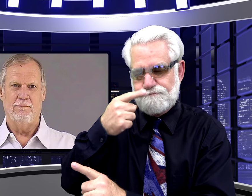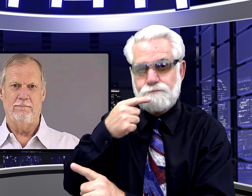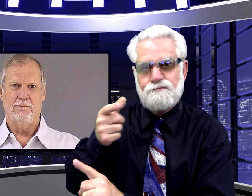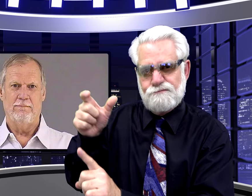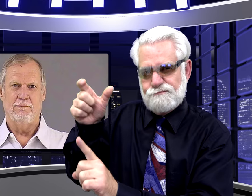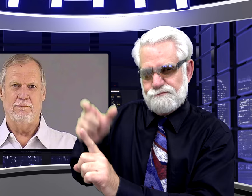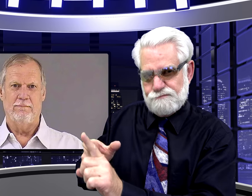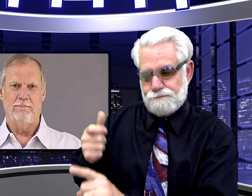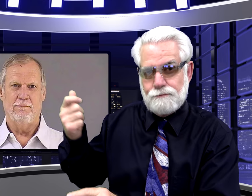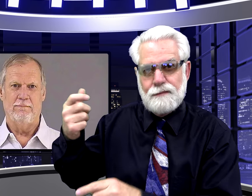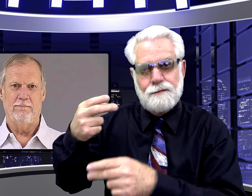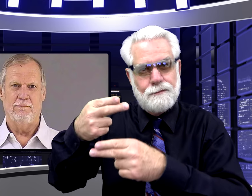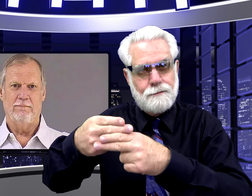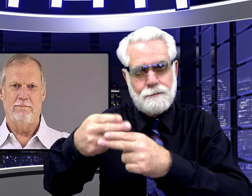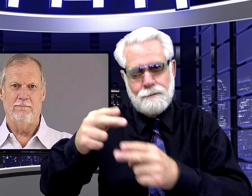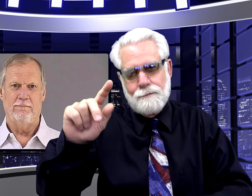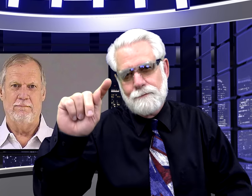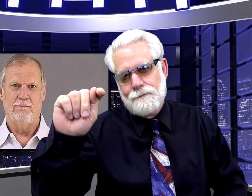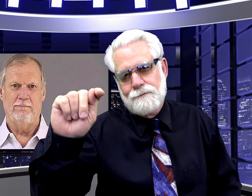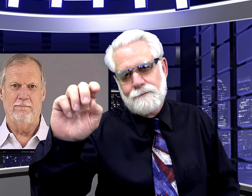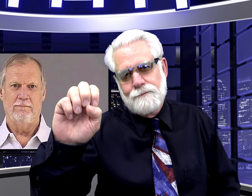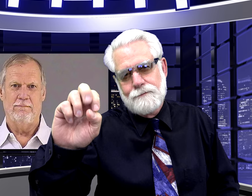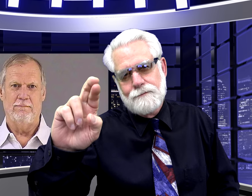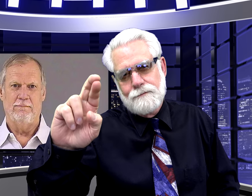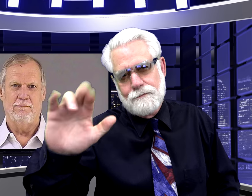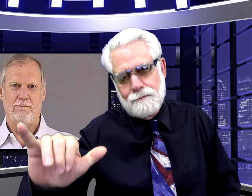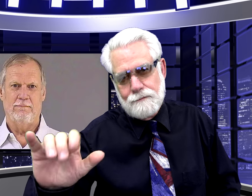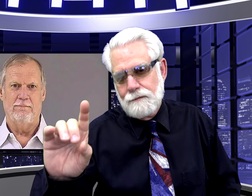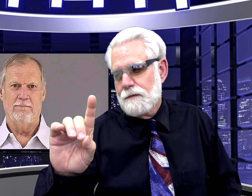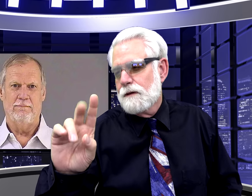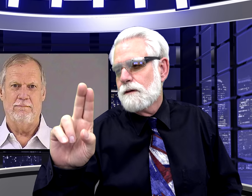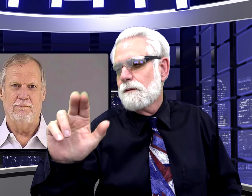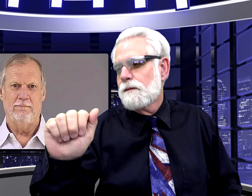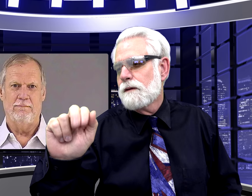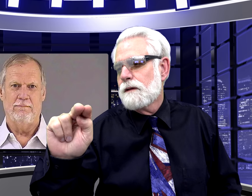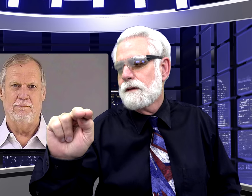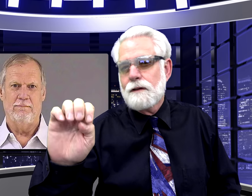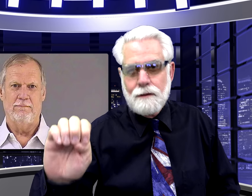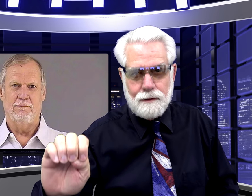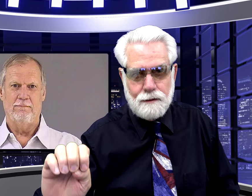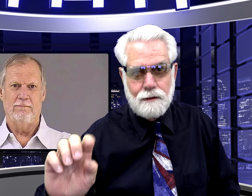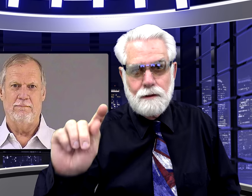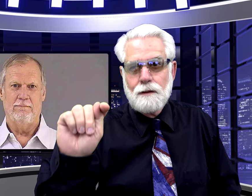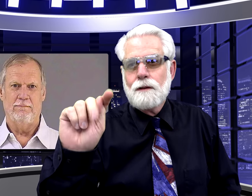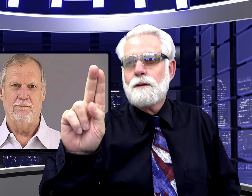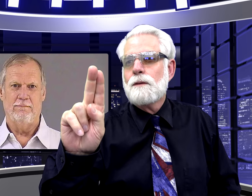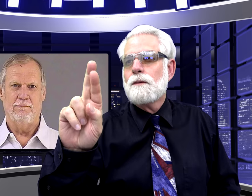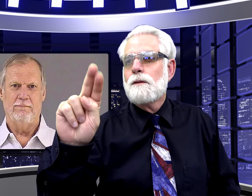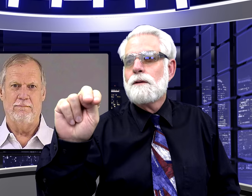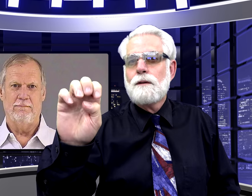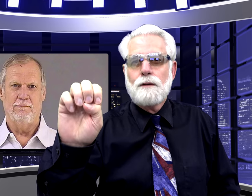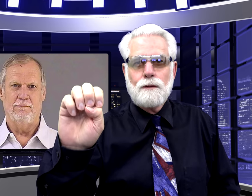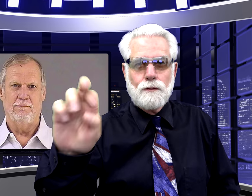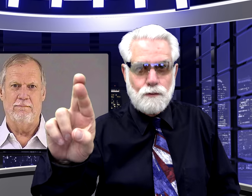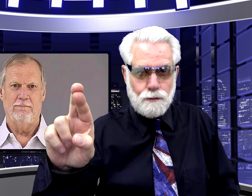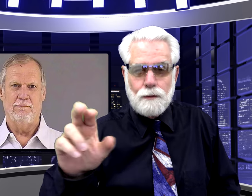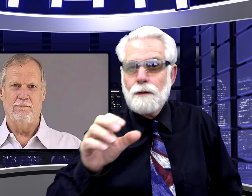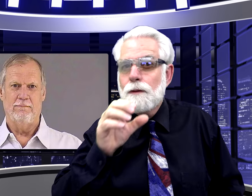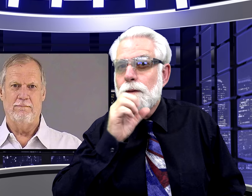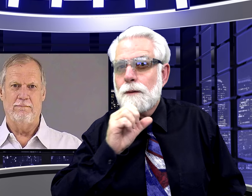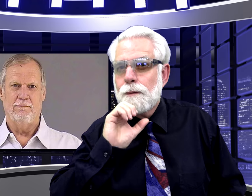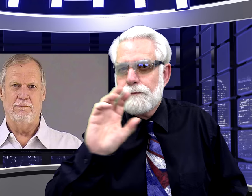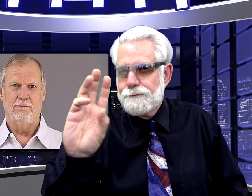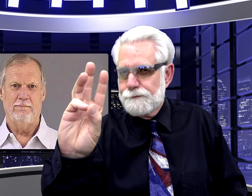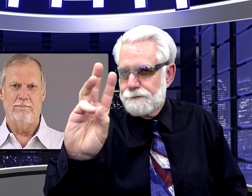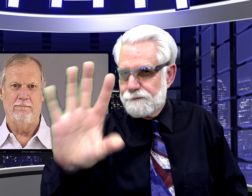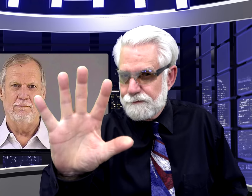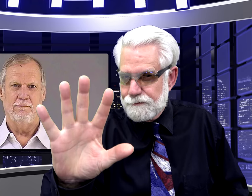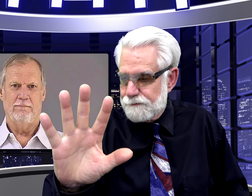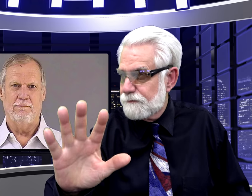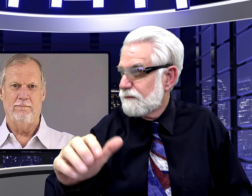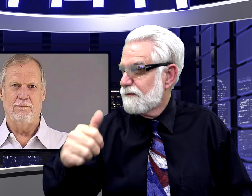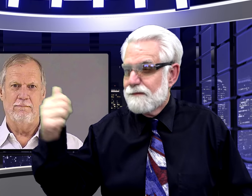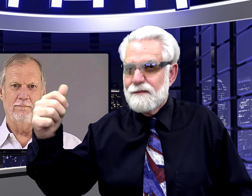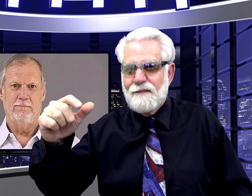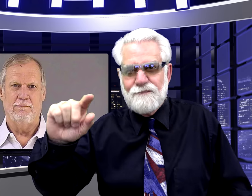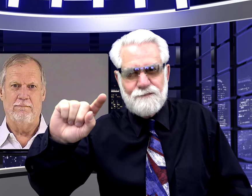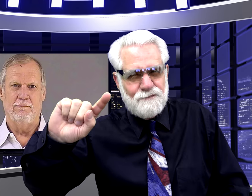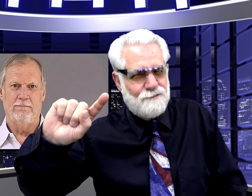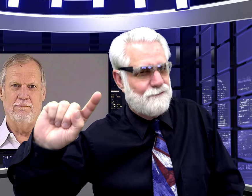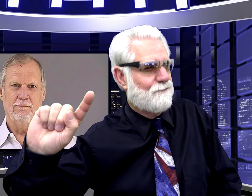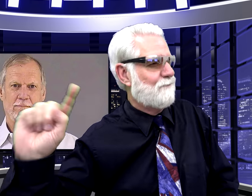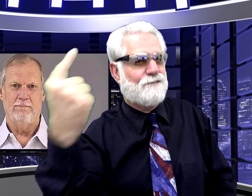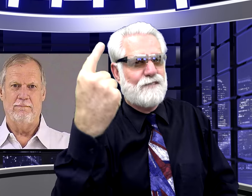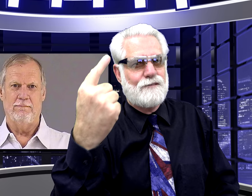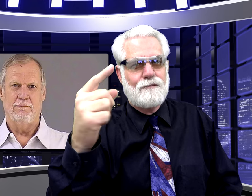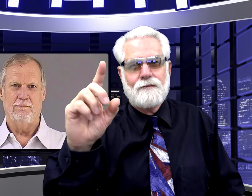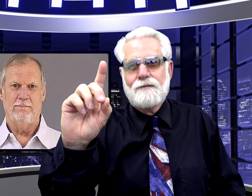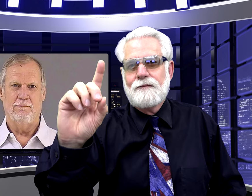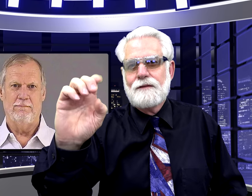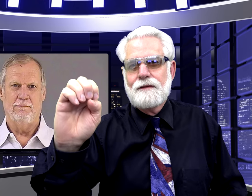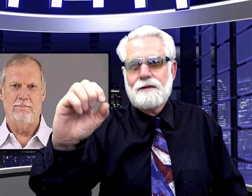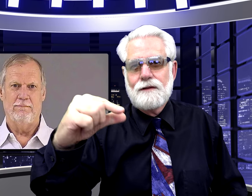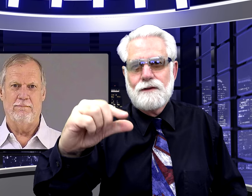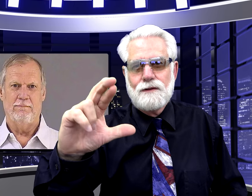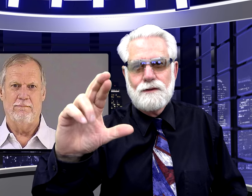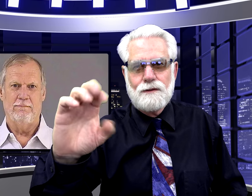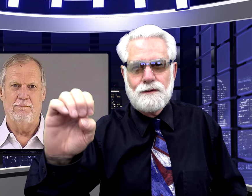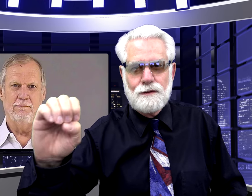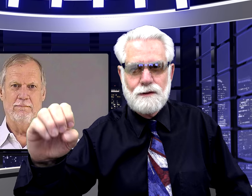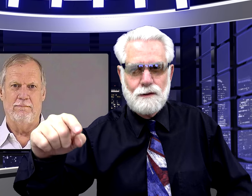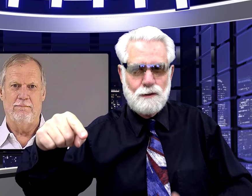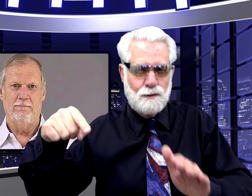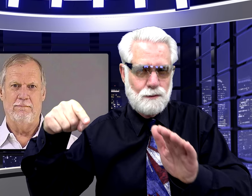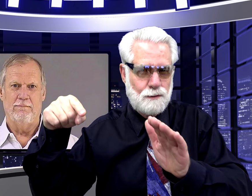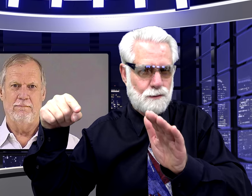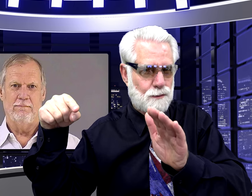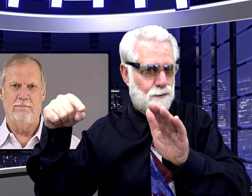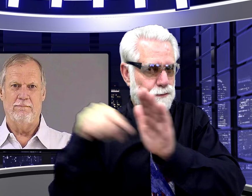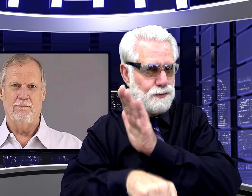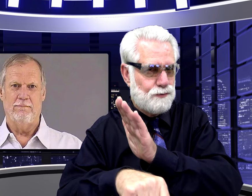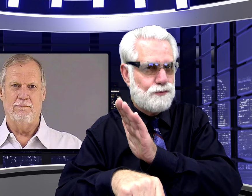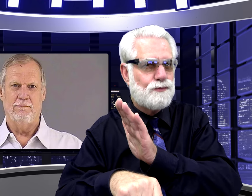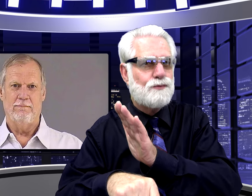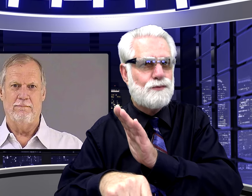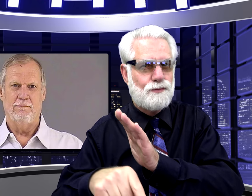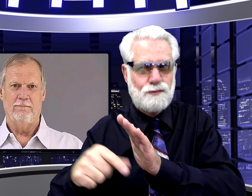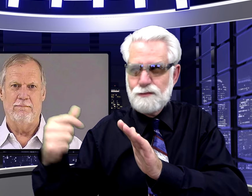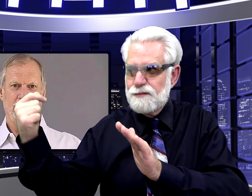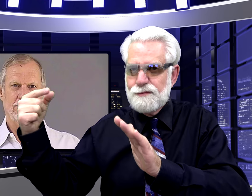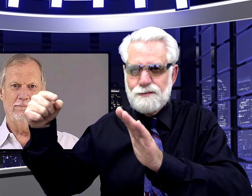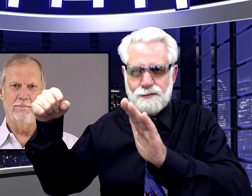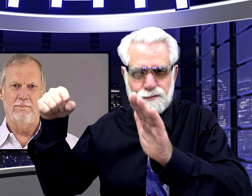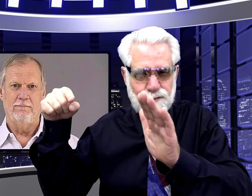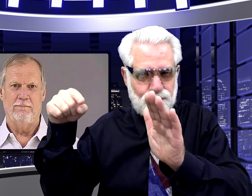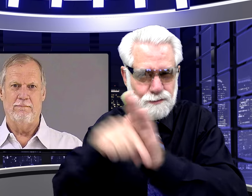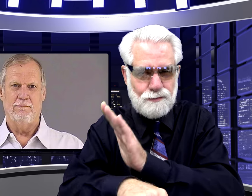This gentleman is hearing his name is Terry Duane Turner he’s 65 years old he’s the first degree murderer.